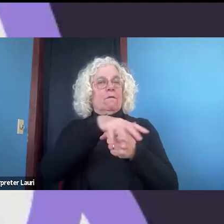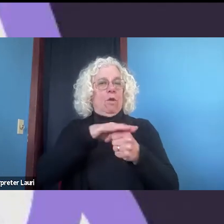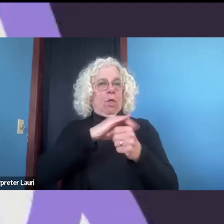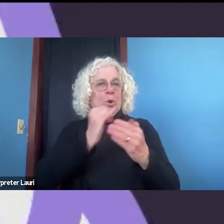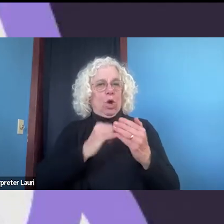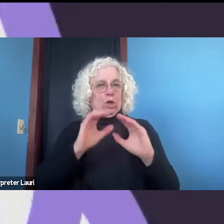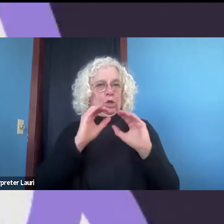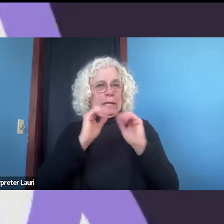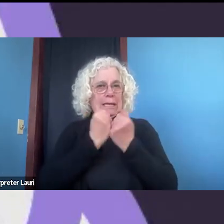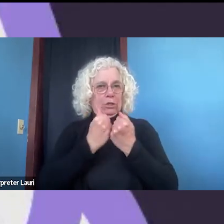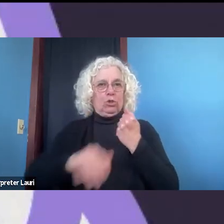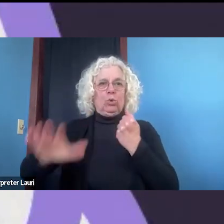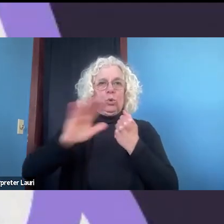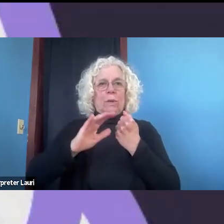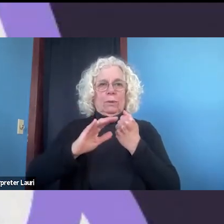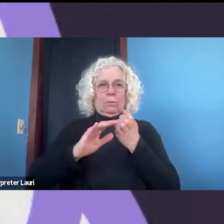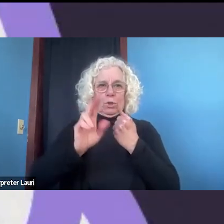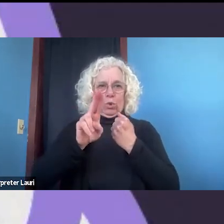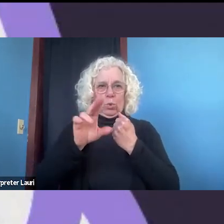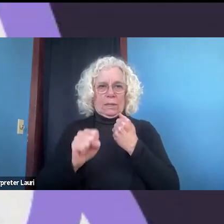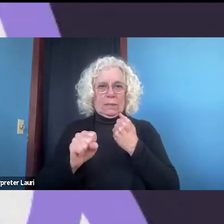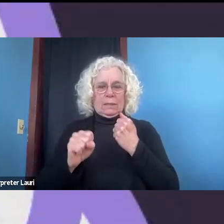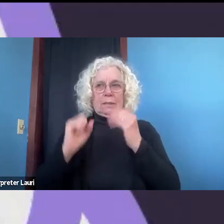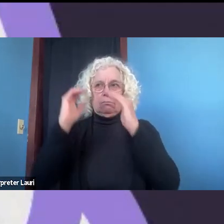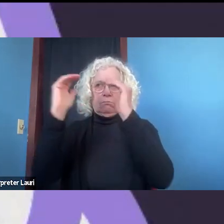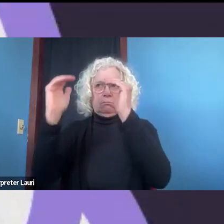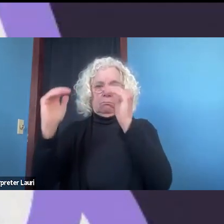It's a tool that uplifts the position of local arts agencies as thought